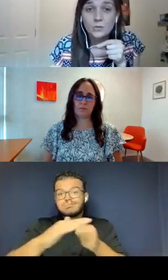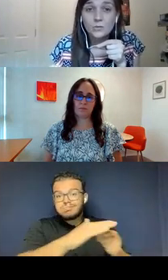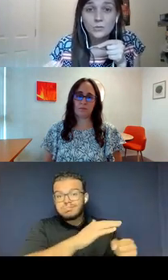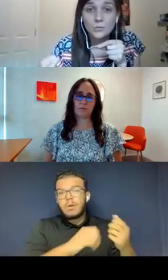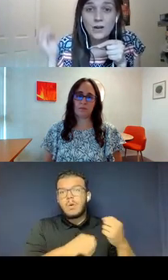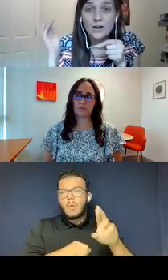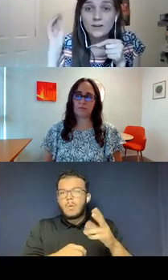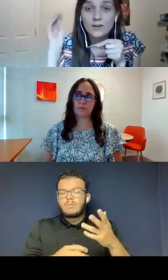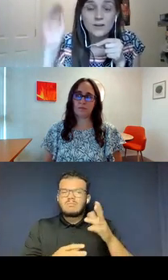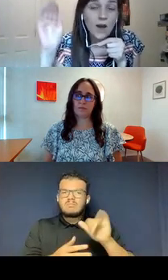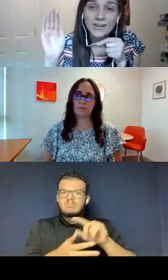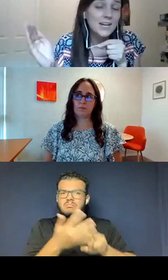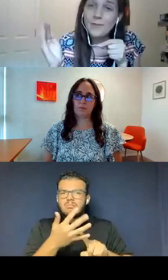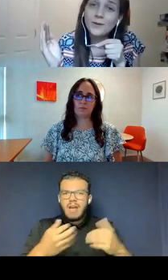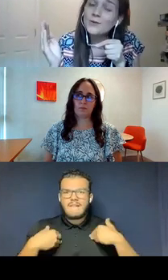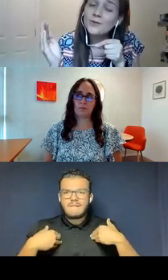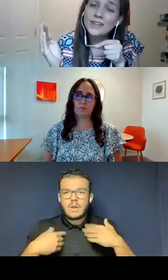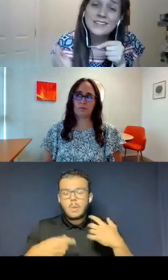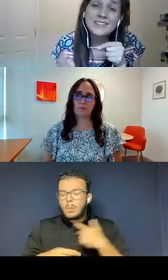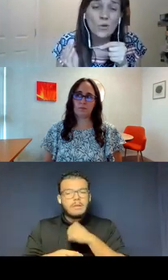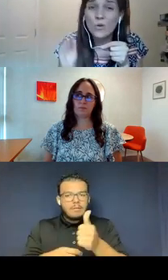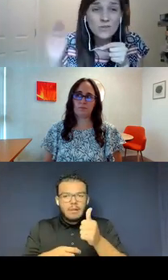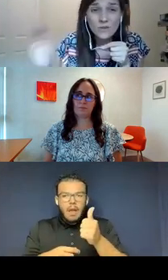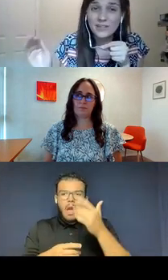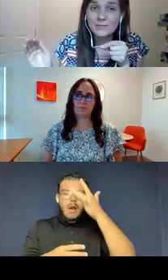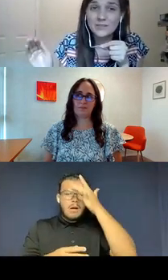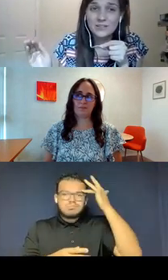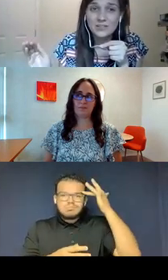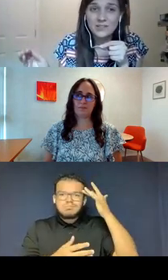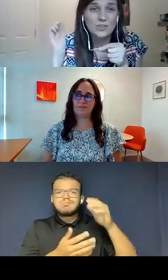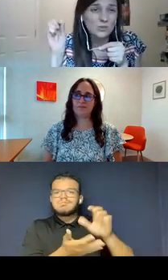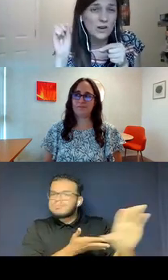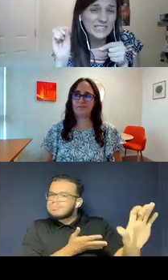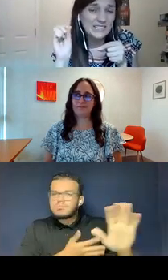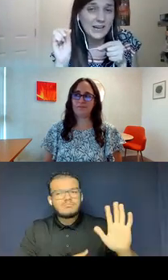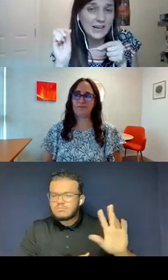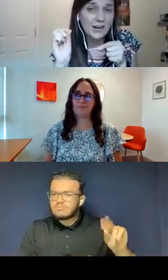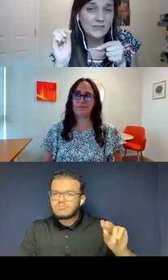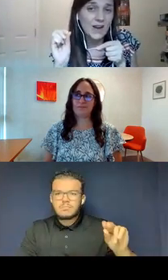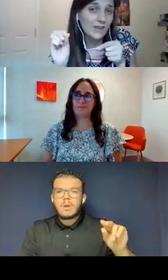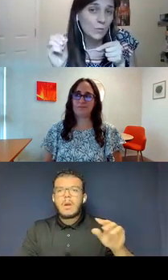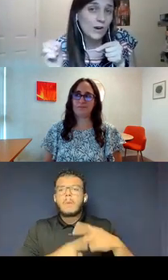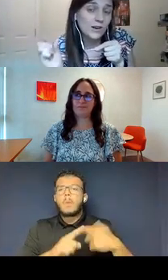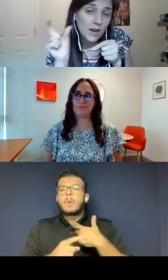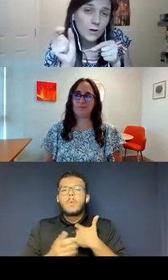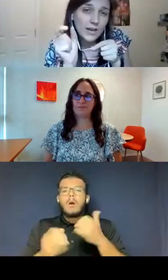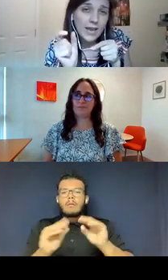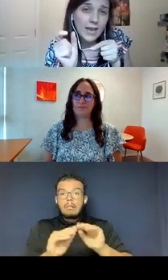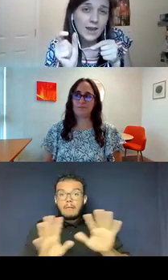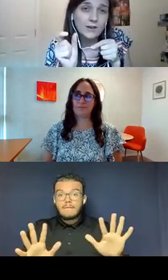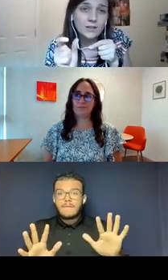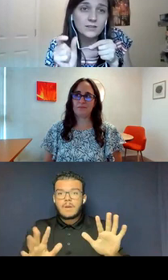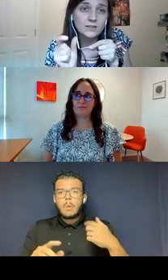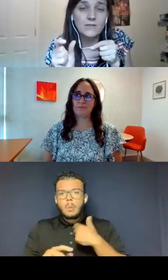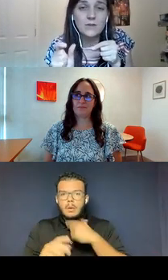So we are not forgetting about you grantees or those victimizations. We just wanted to clarify that we're honing in on just a few